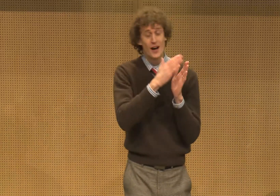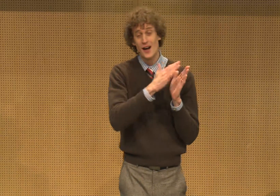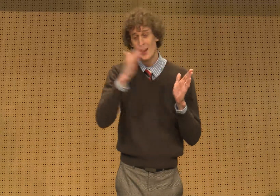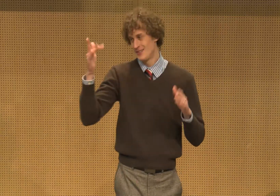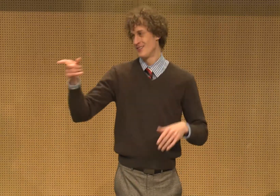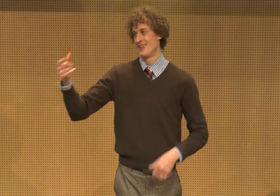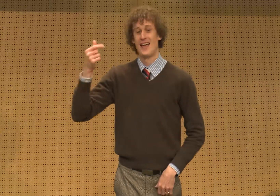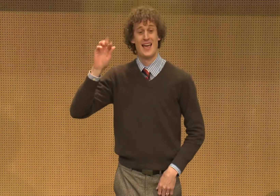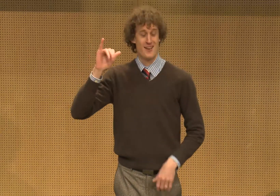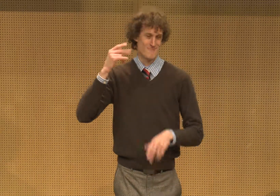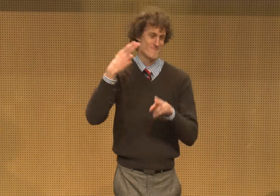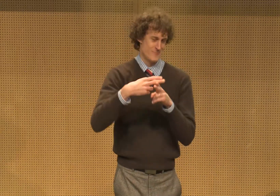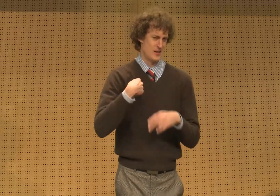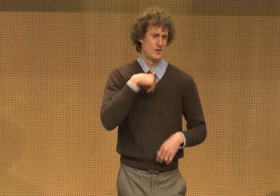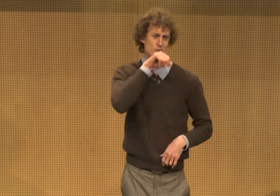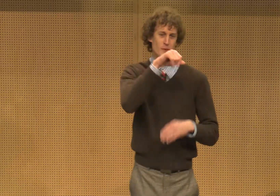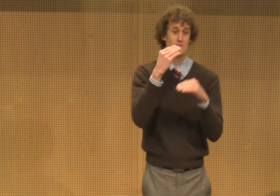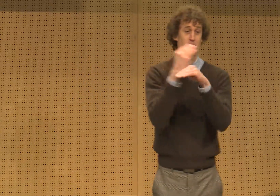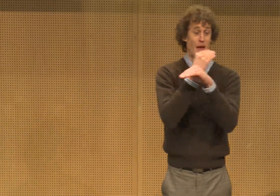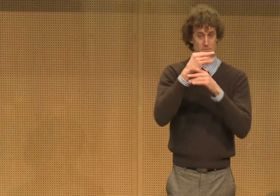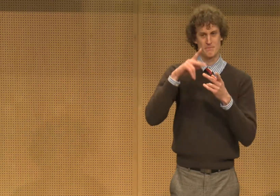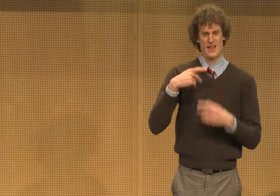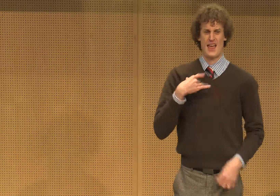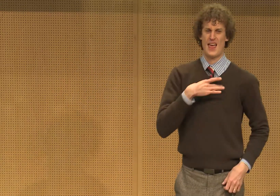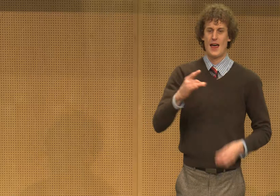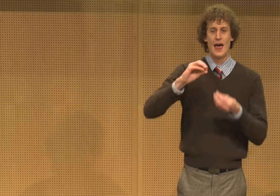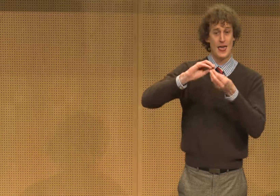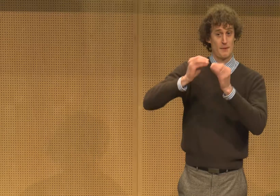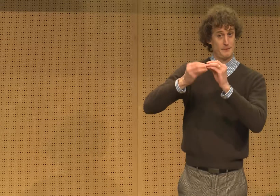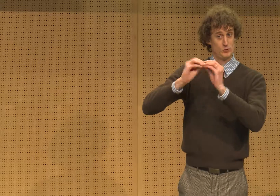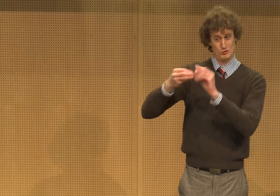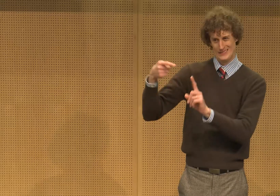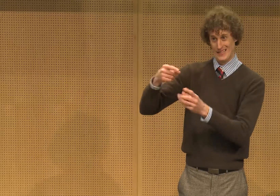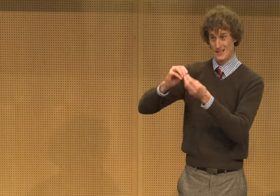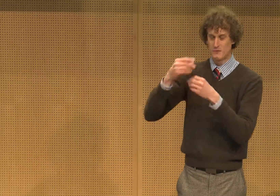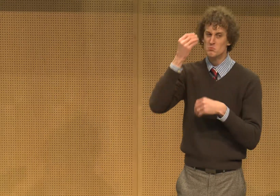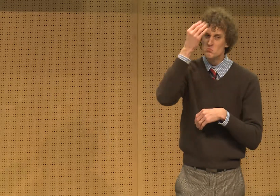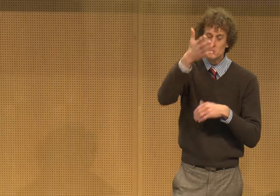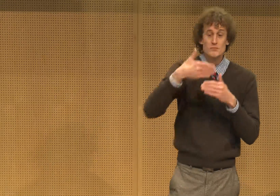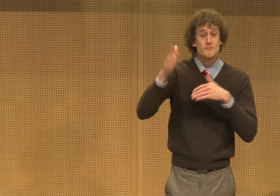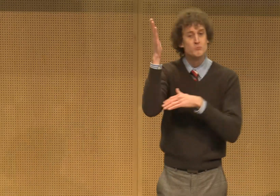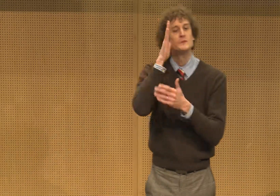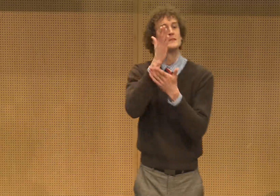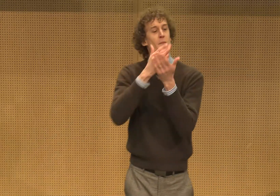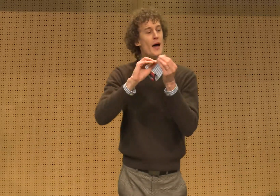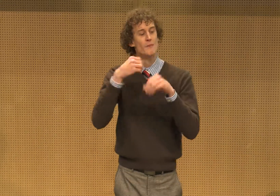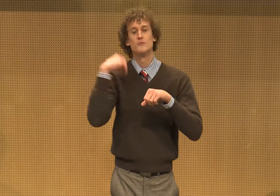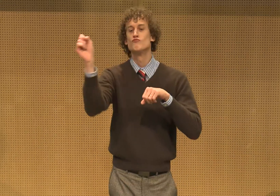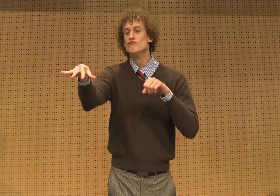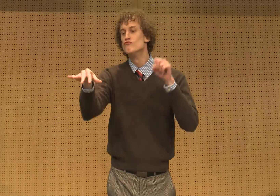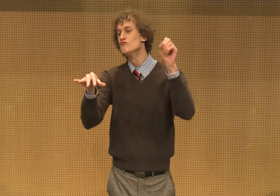so technology developed, and as was mentioned, I did come to love math and numbers.